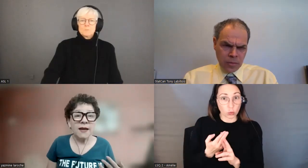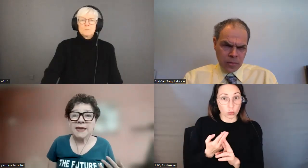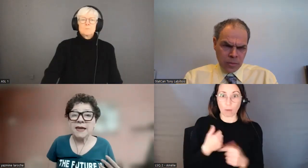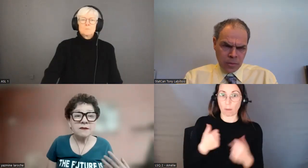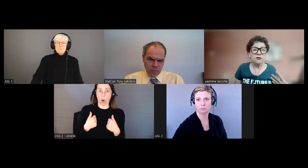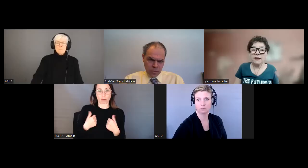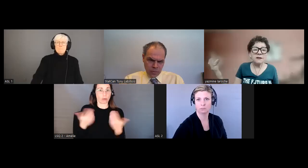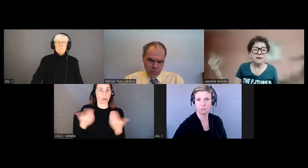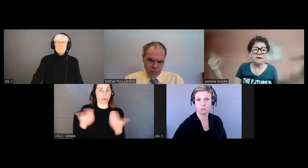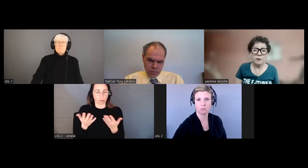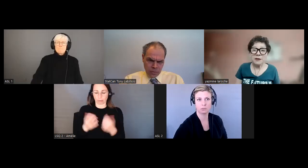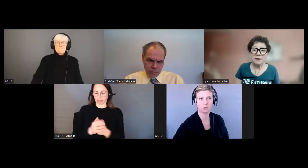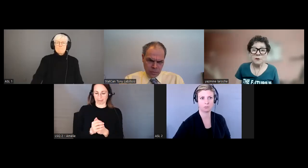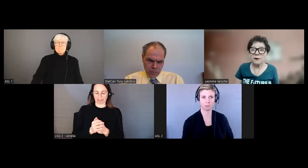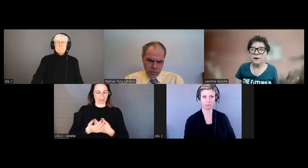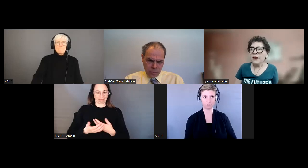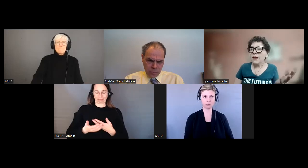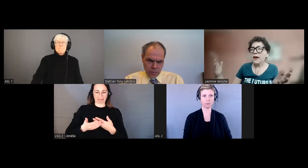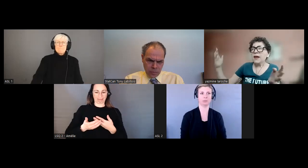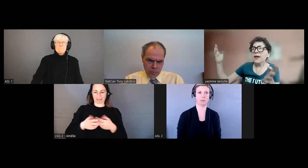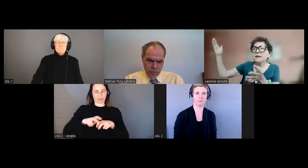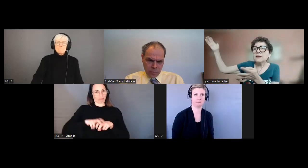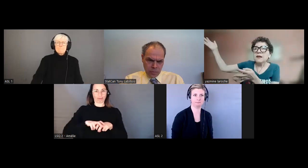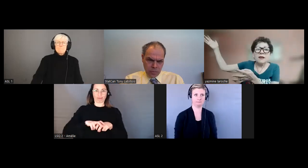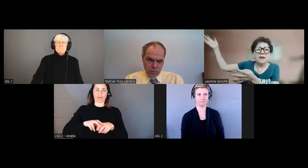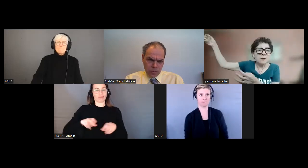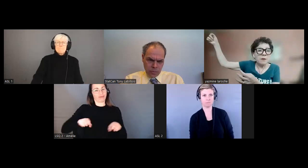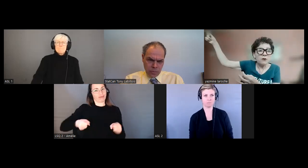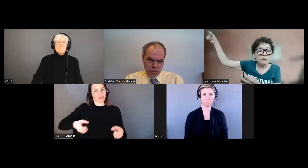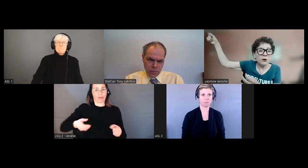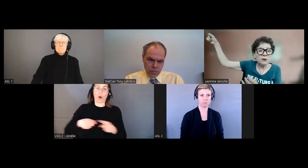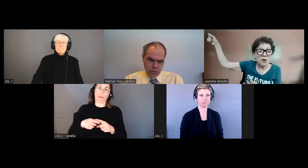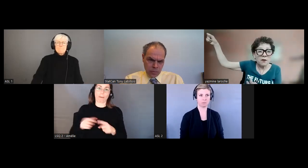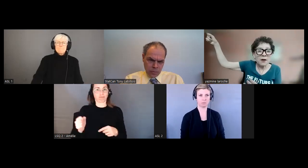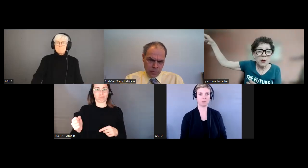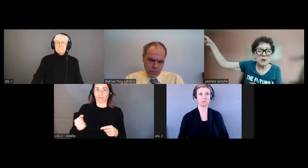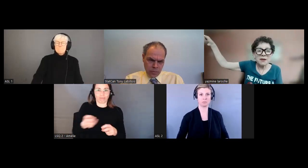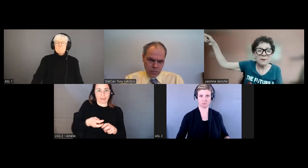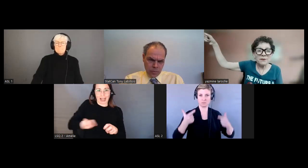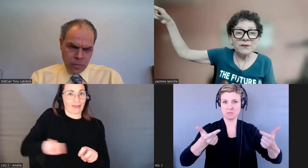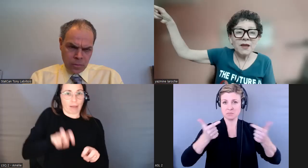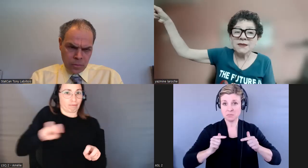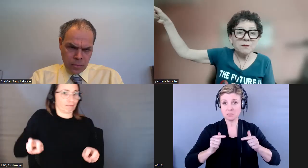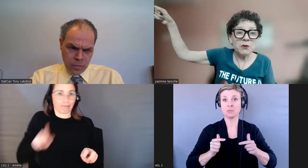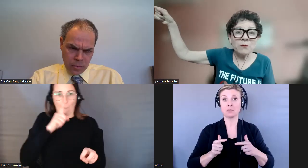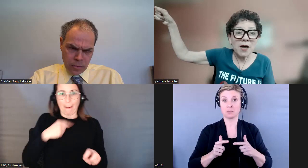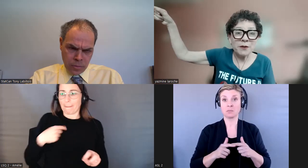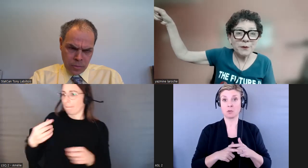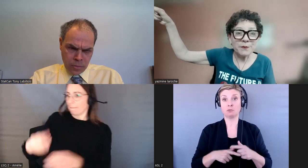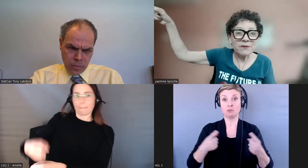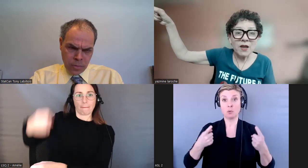I can't transfer out of my scooter and that microphone on that Podium didn't move either